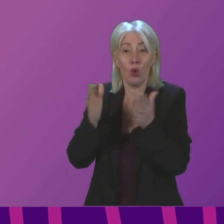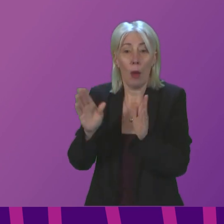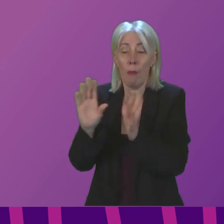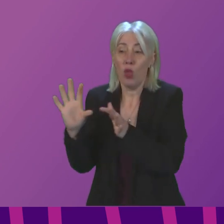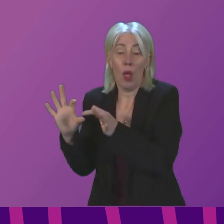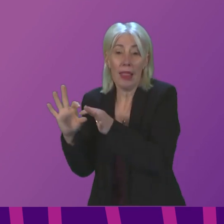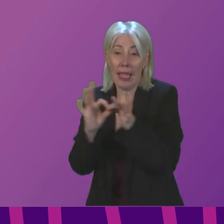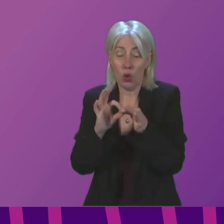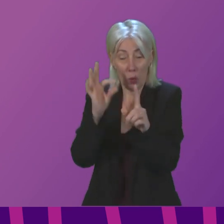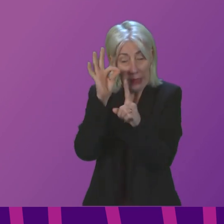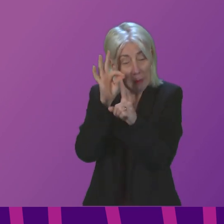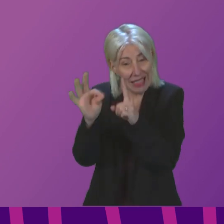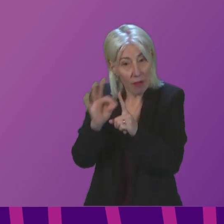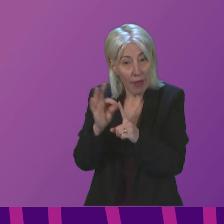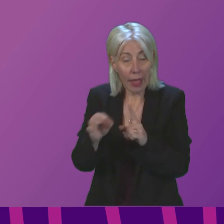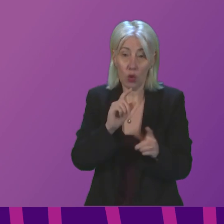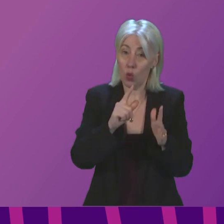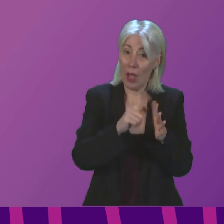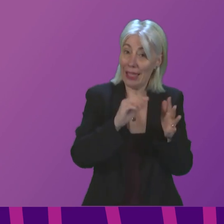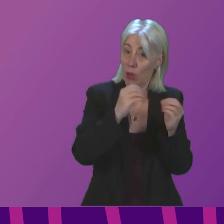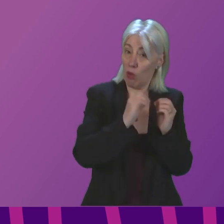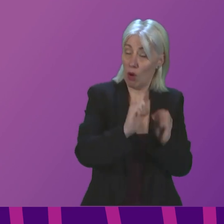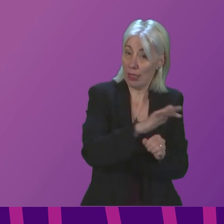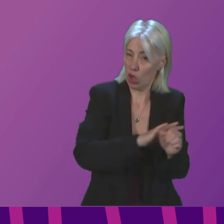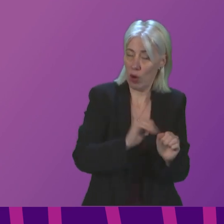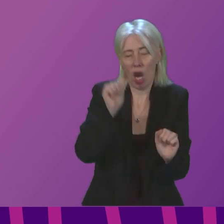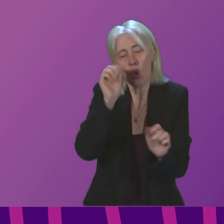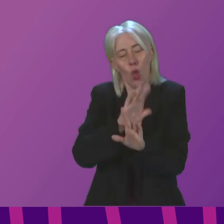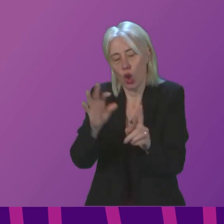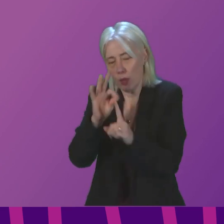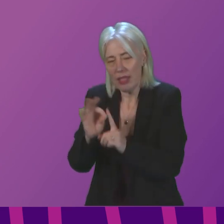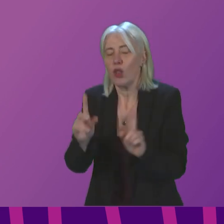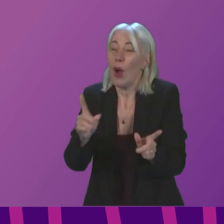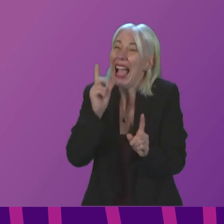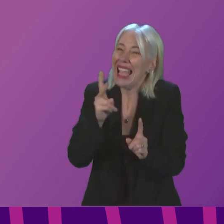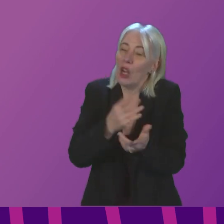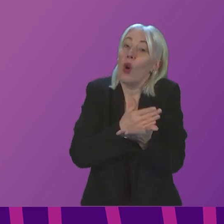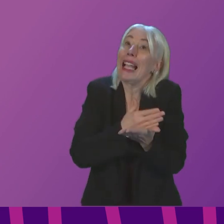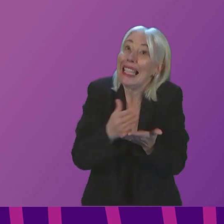to the specifics of Esther Brown’s case. I want to be clear, again, about that. I absolutely